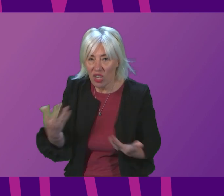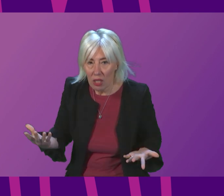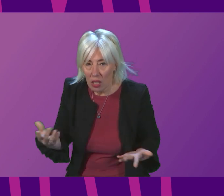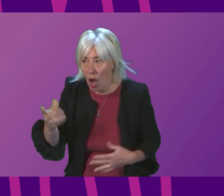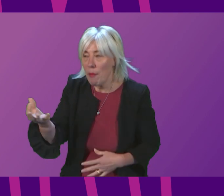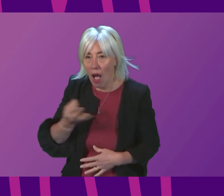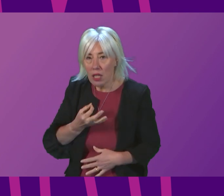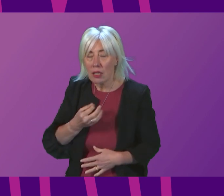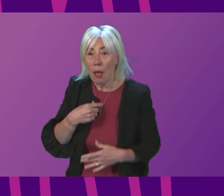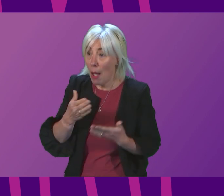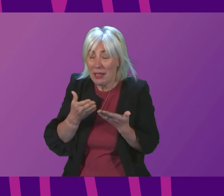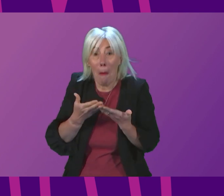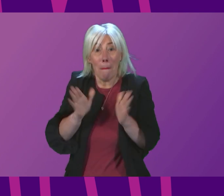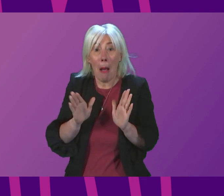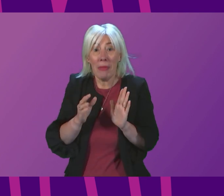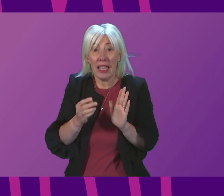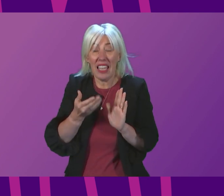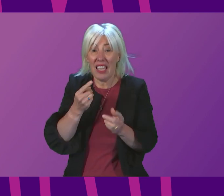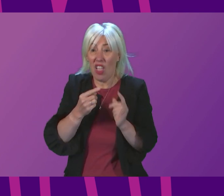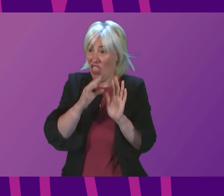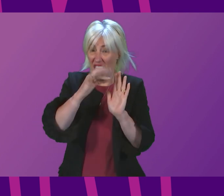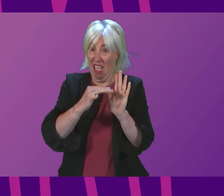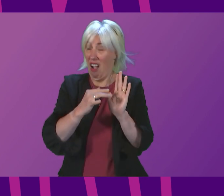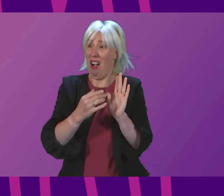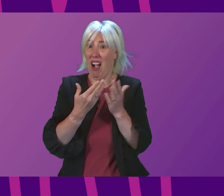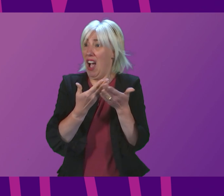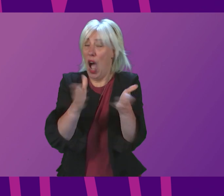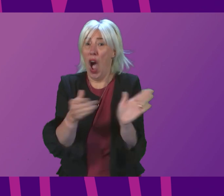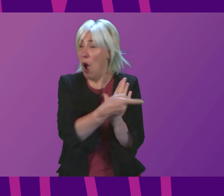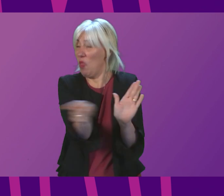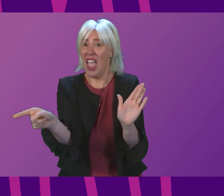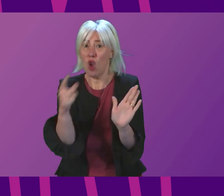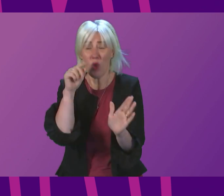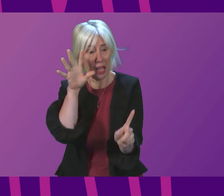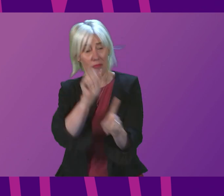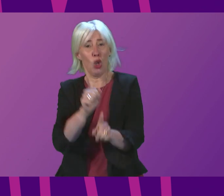It is a matter of public record who the transport minister was at the time of the decision;